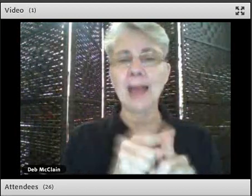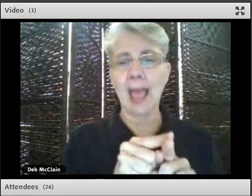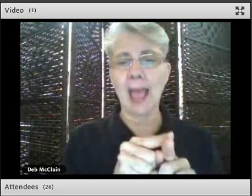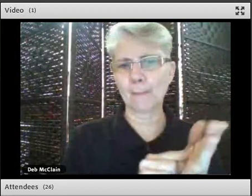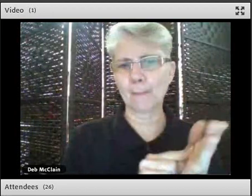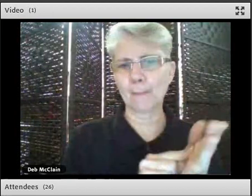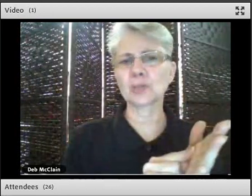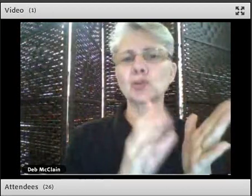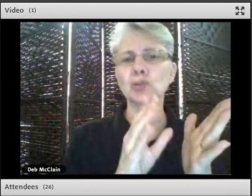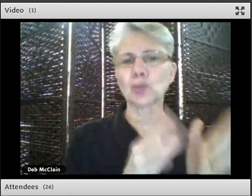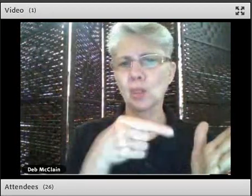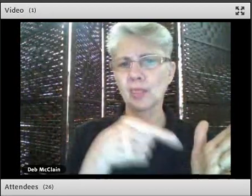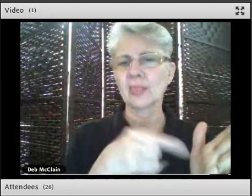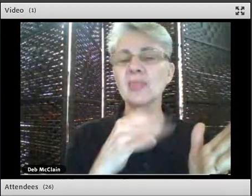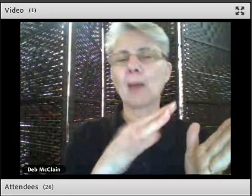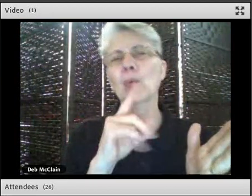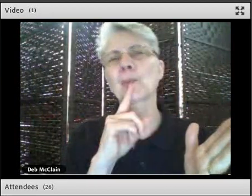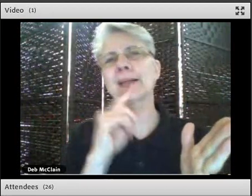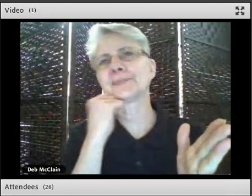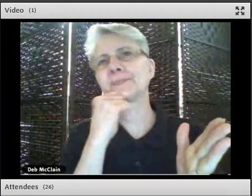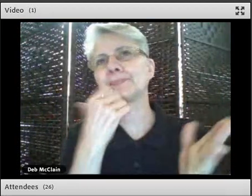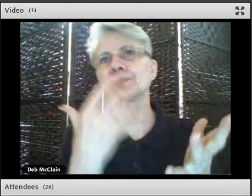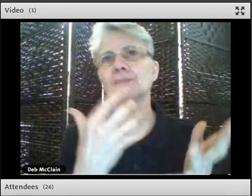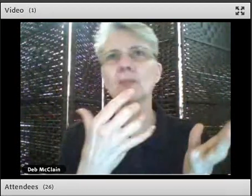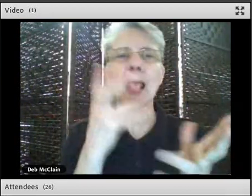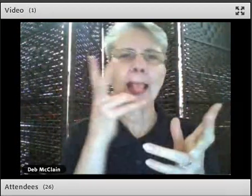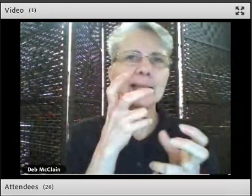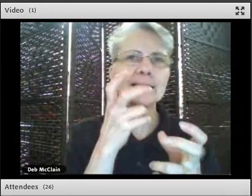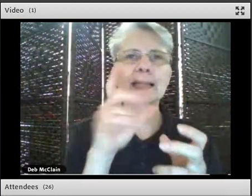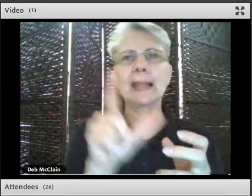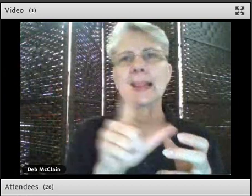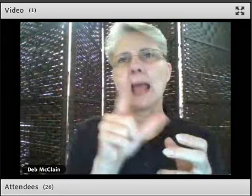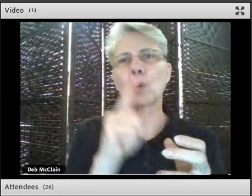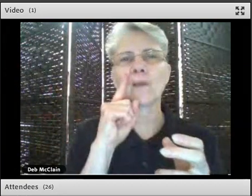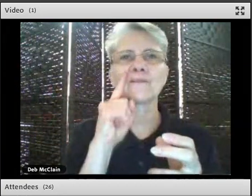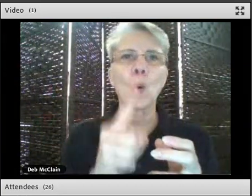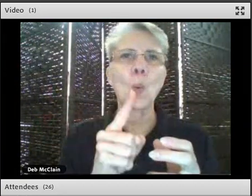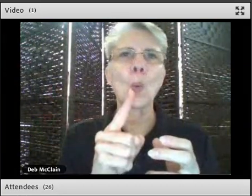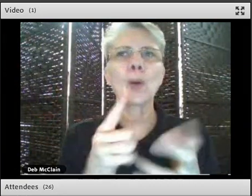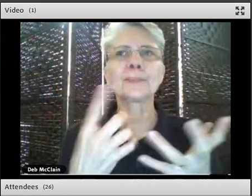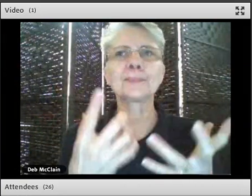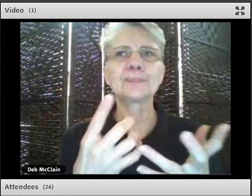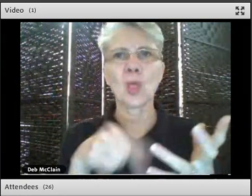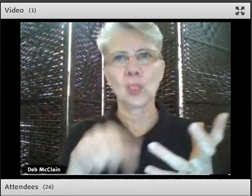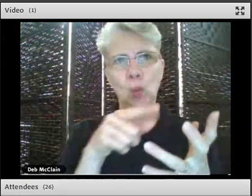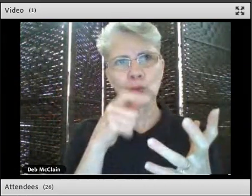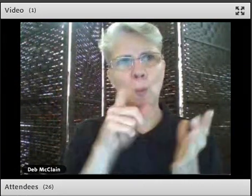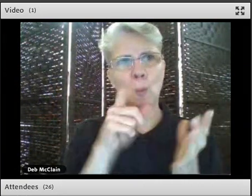for those that are published by Listening Library. You may see some other big ones,